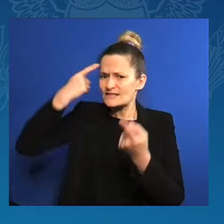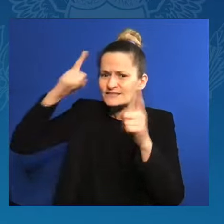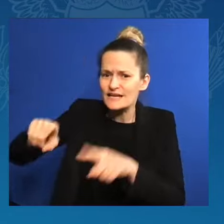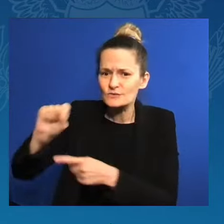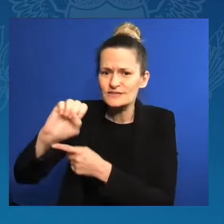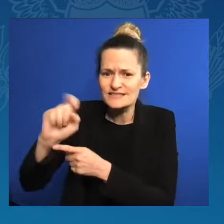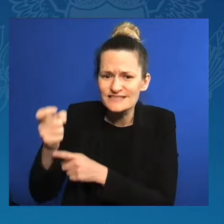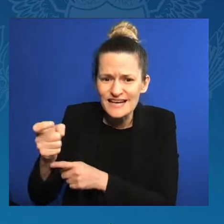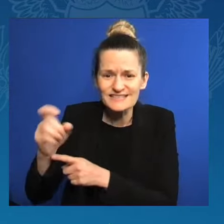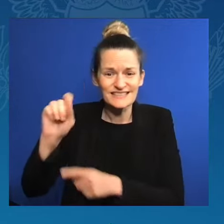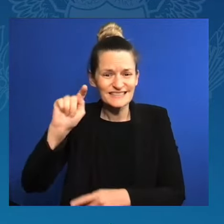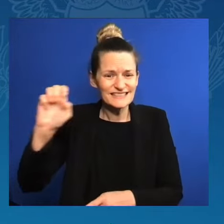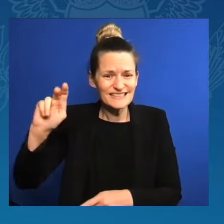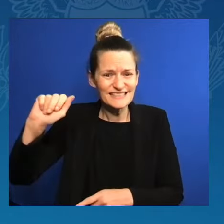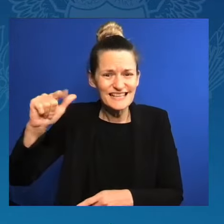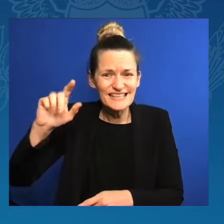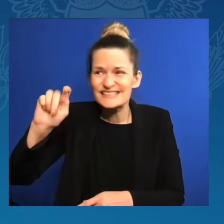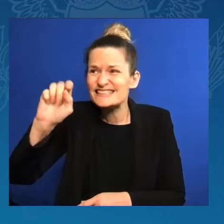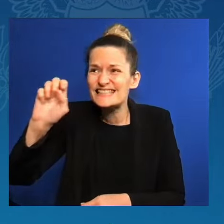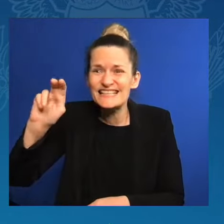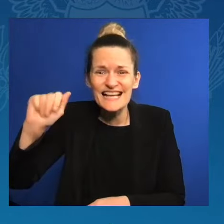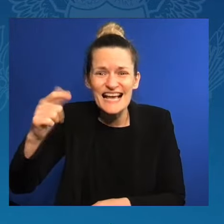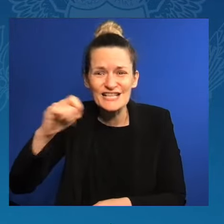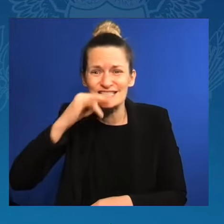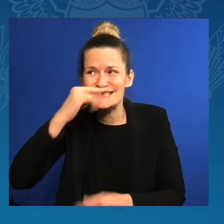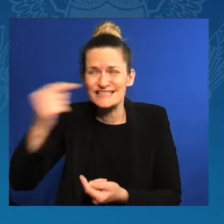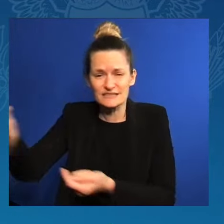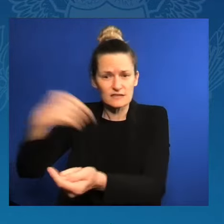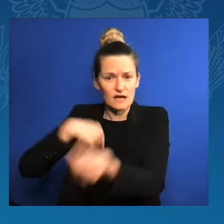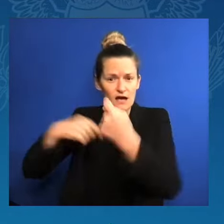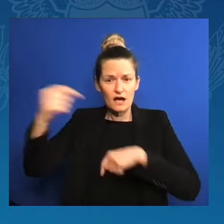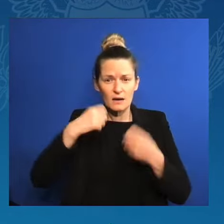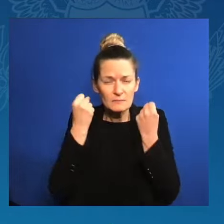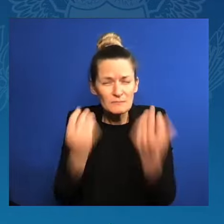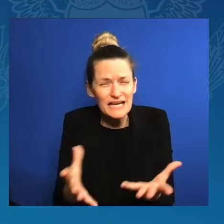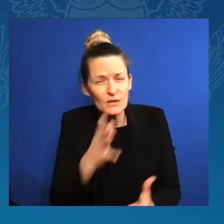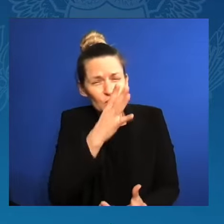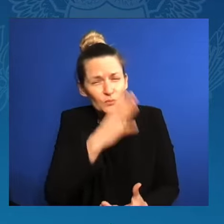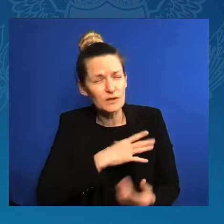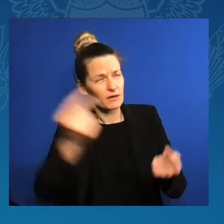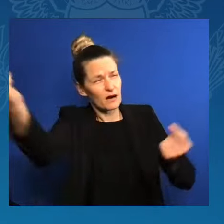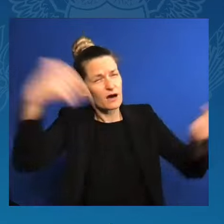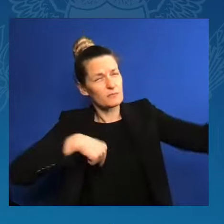utterly exhausted after driving all night from Georgia, Tennessee, Louisiana.